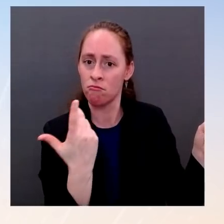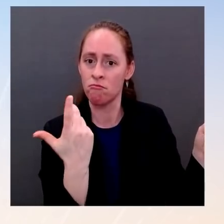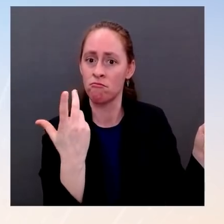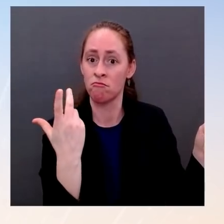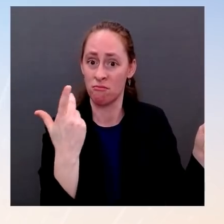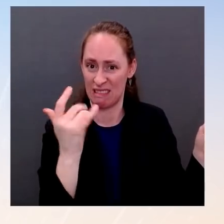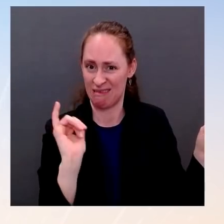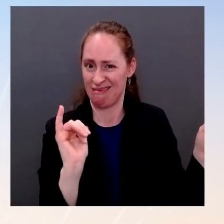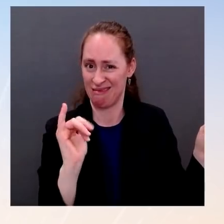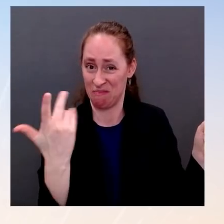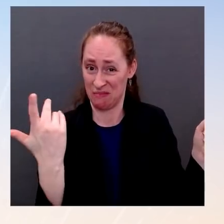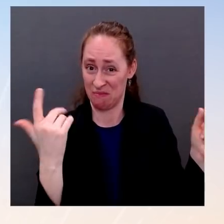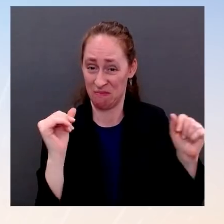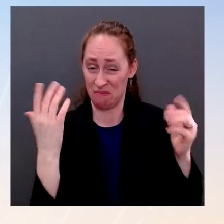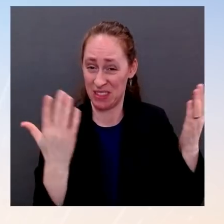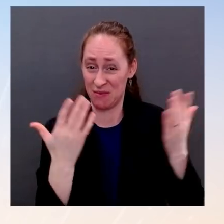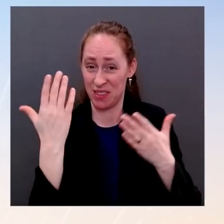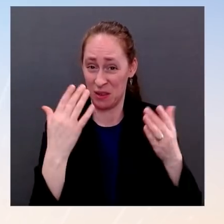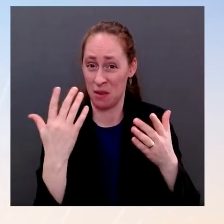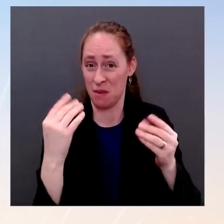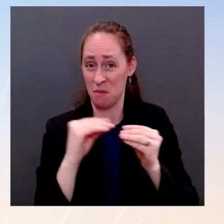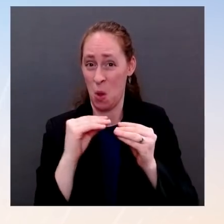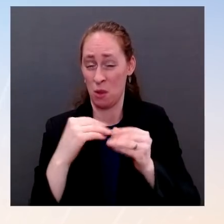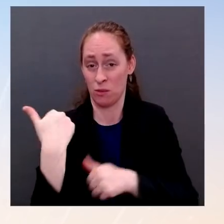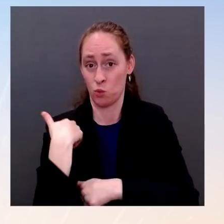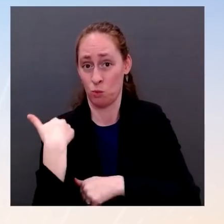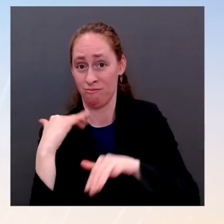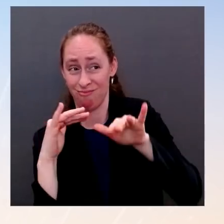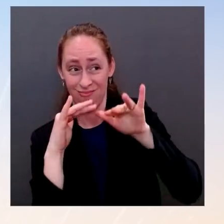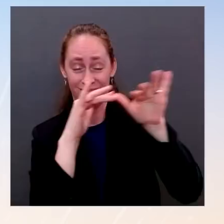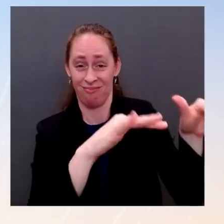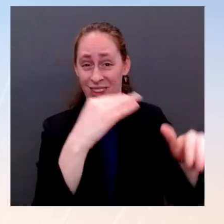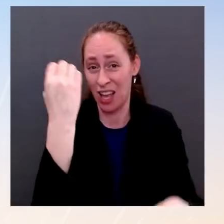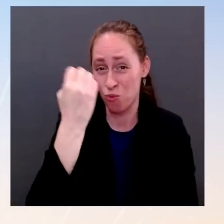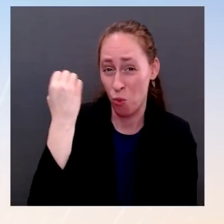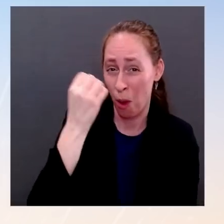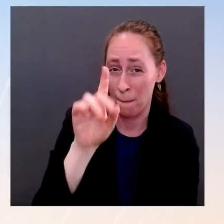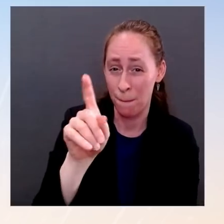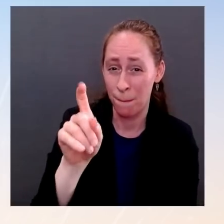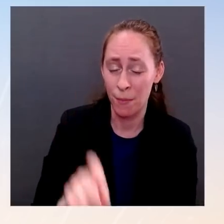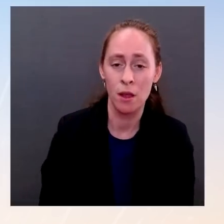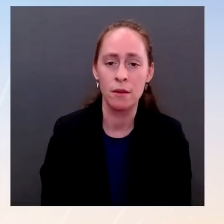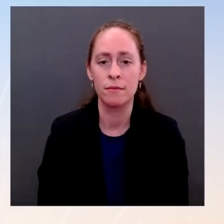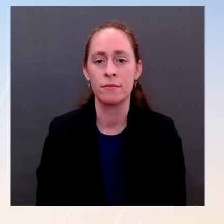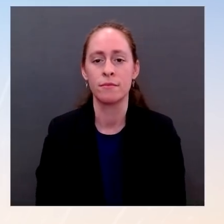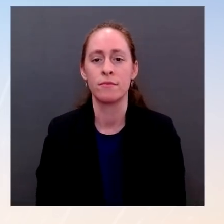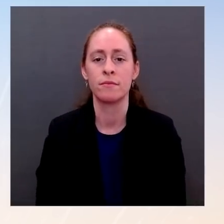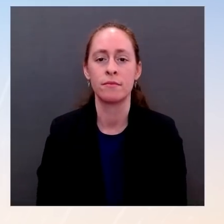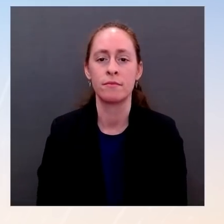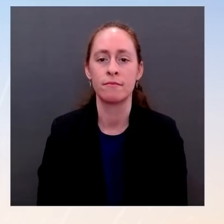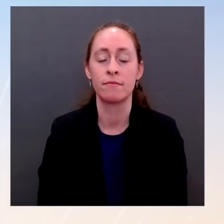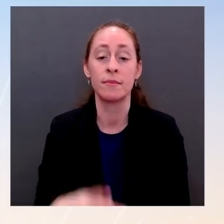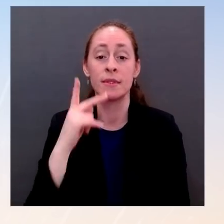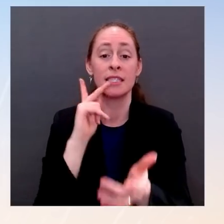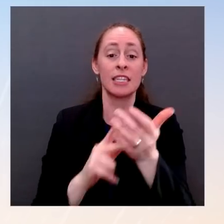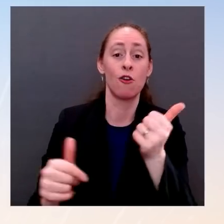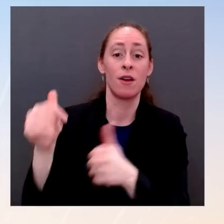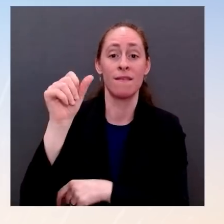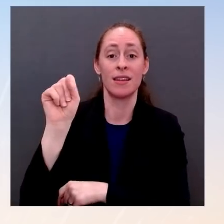our Secretary of State has accepted the invitation to have a meeting with Foreign Minister Lavrov -- or engage with him, next Wednesday,